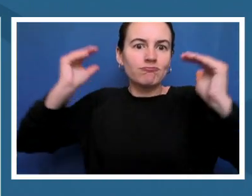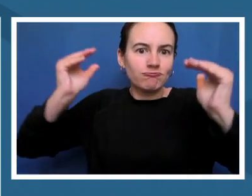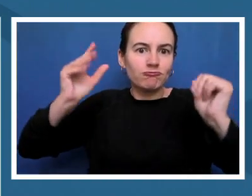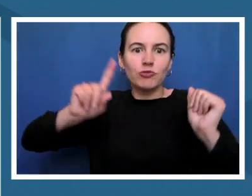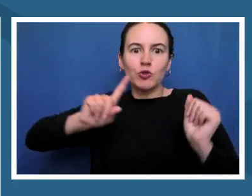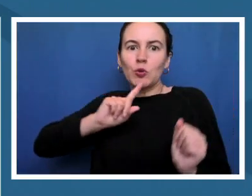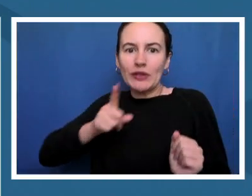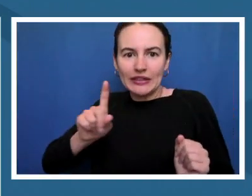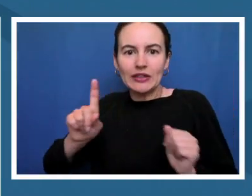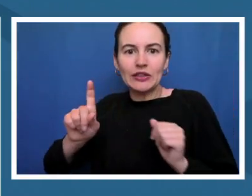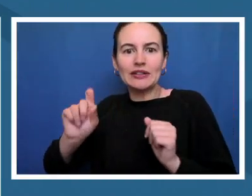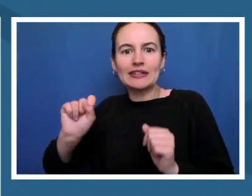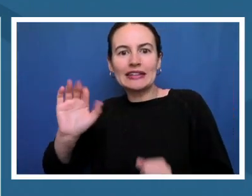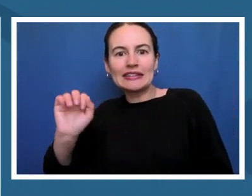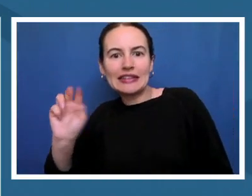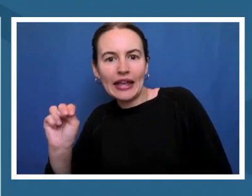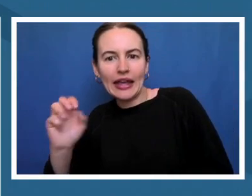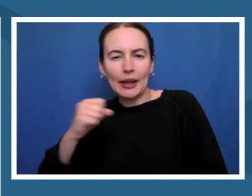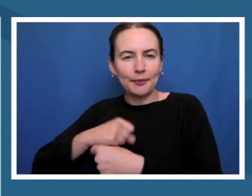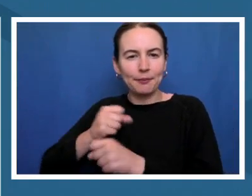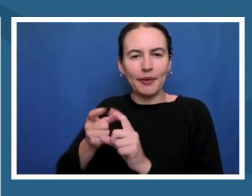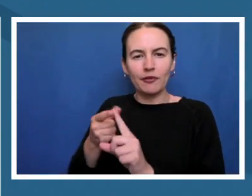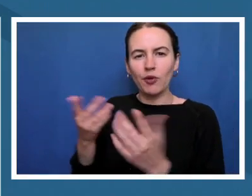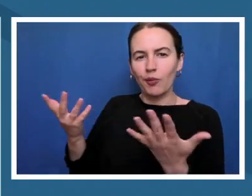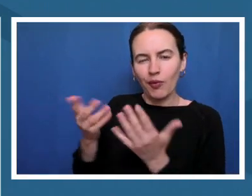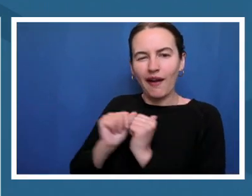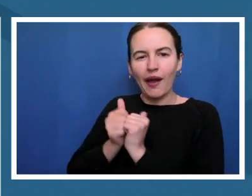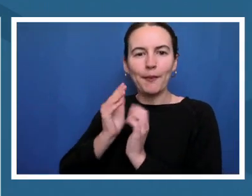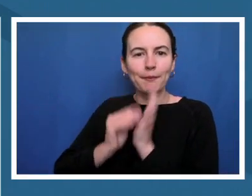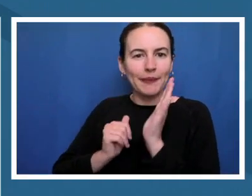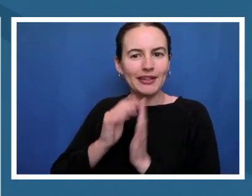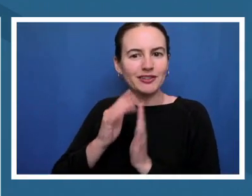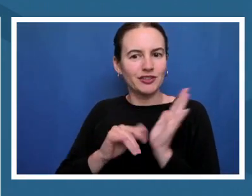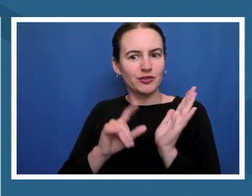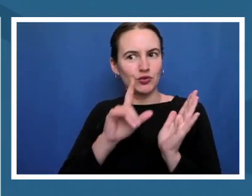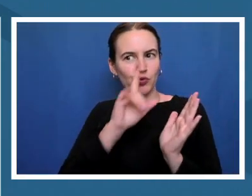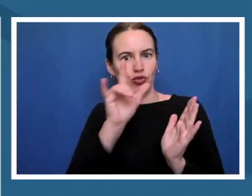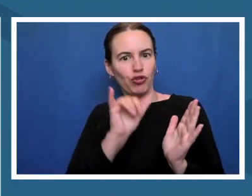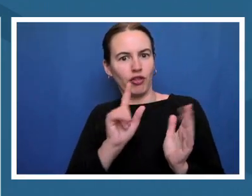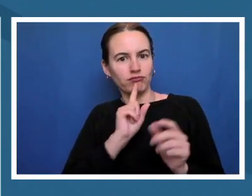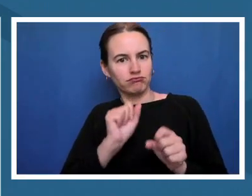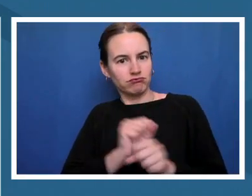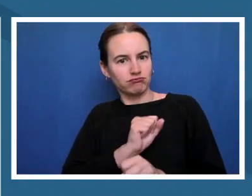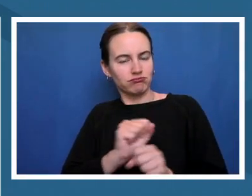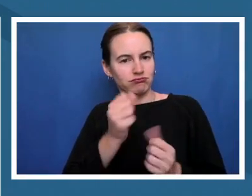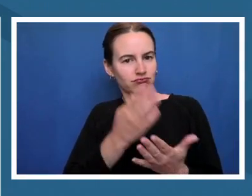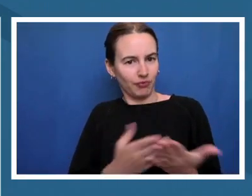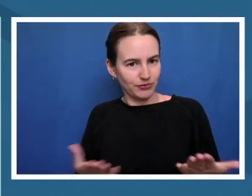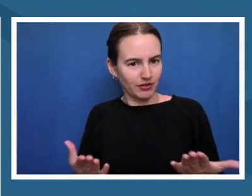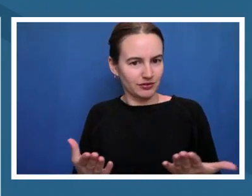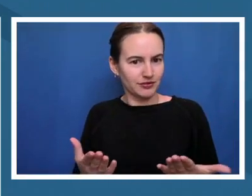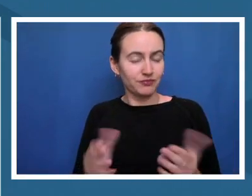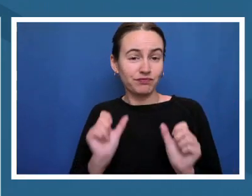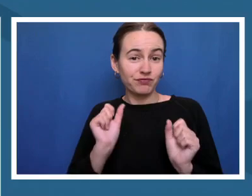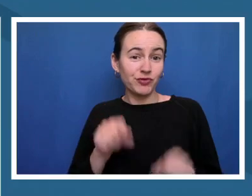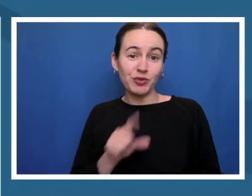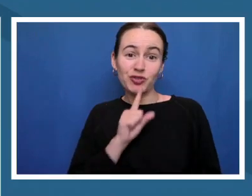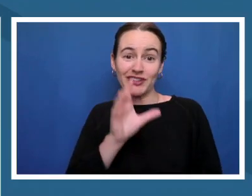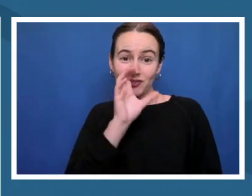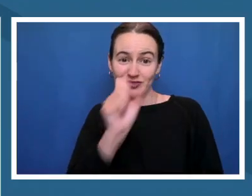made out of how are they painted to look like the actual thing so that could be you know something really